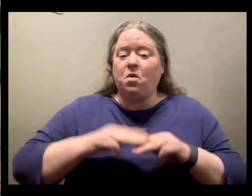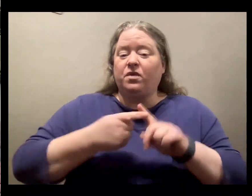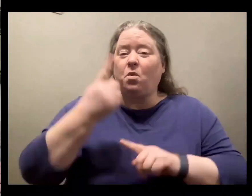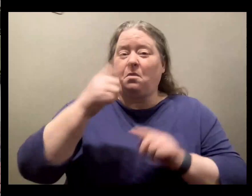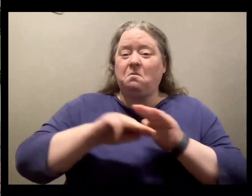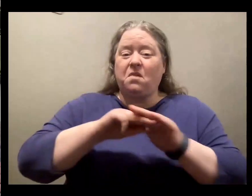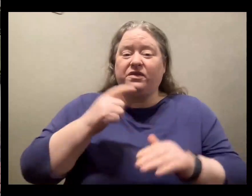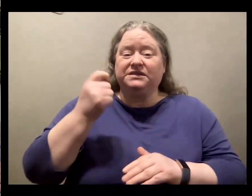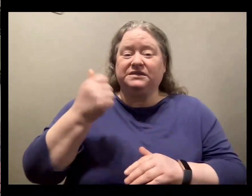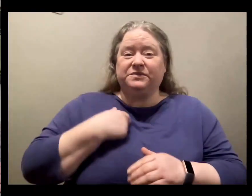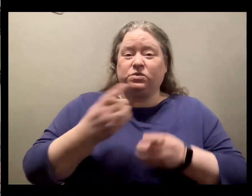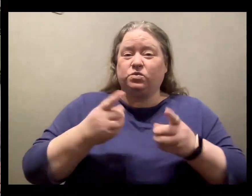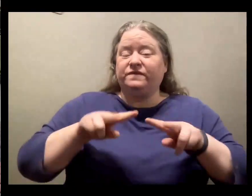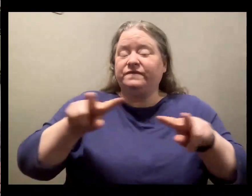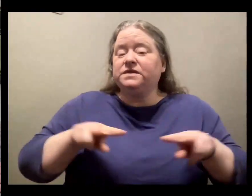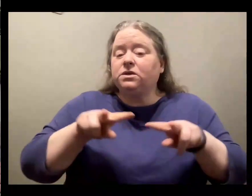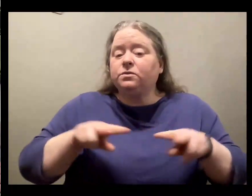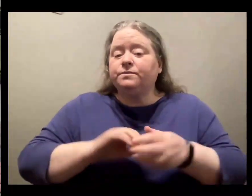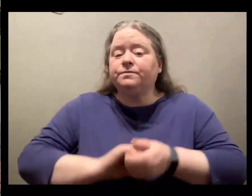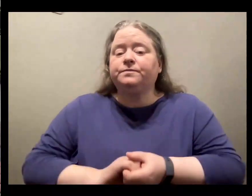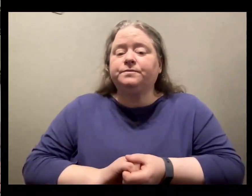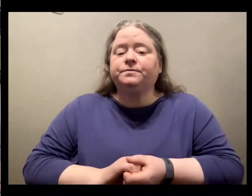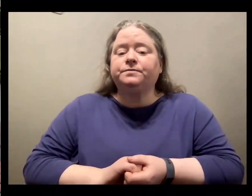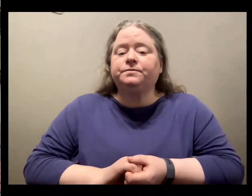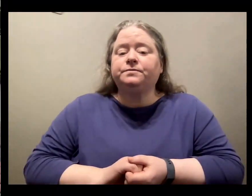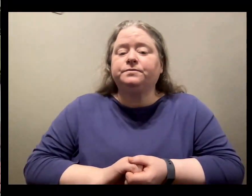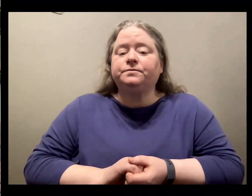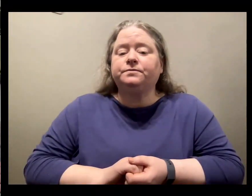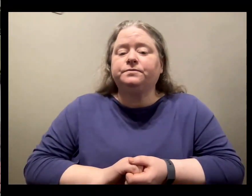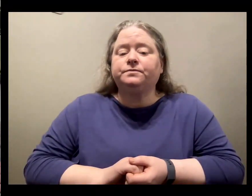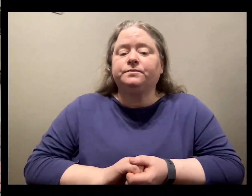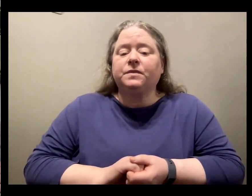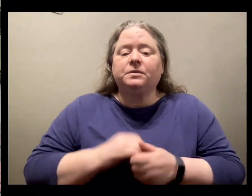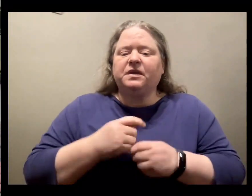It's been over a month since I’ve done a video.